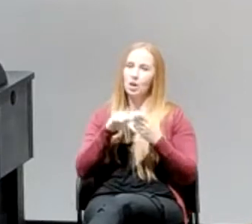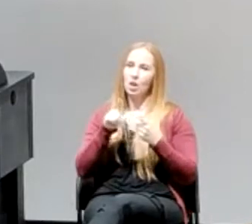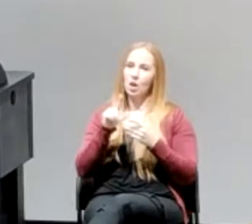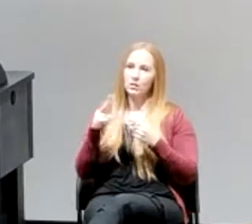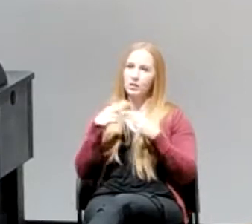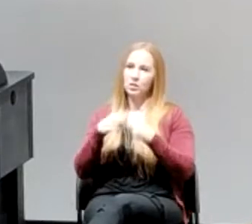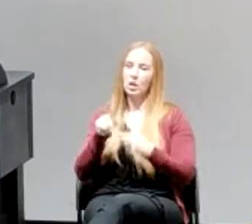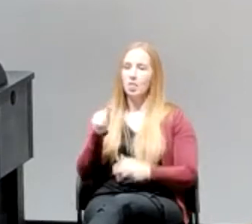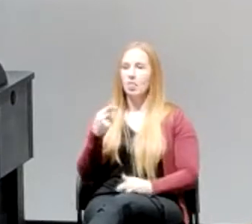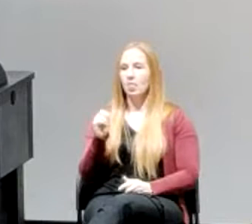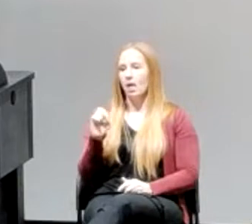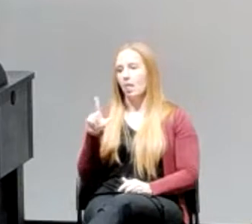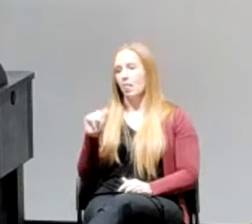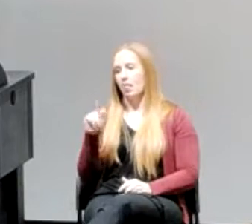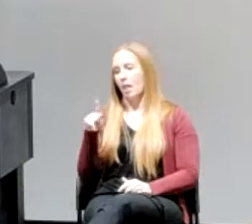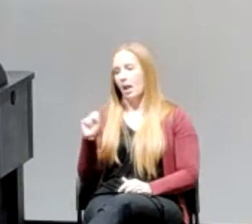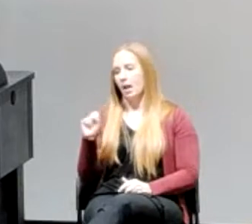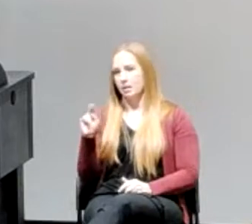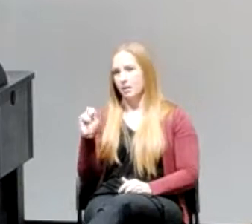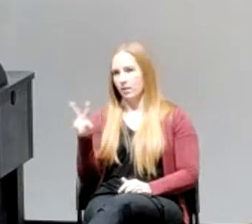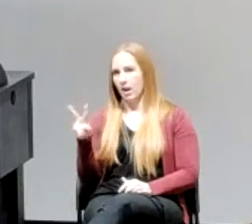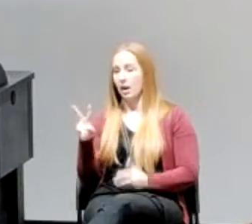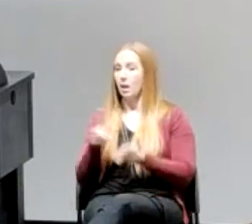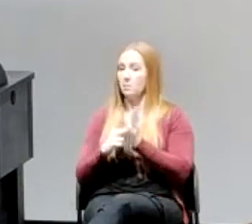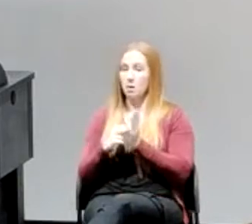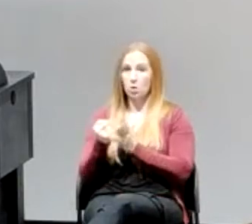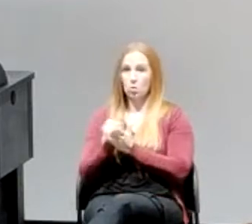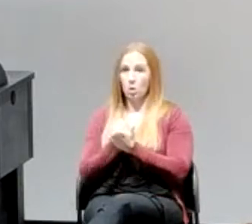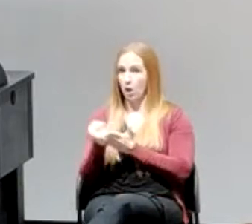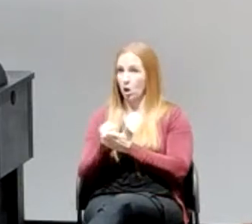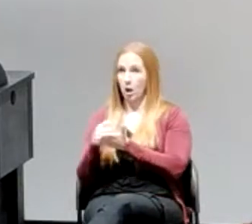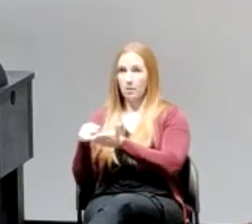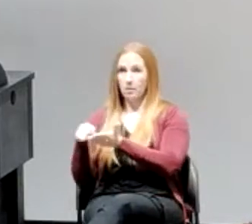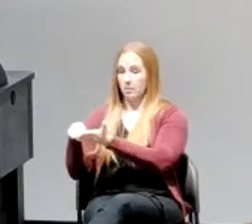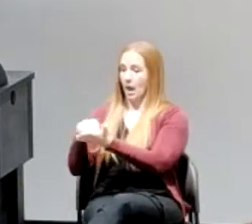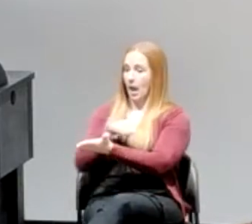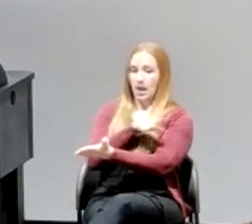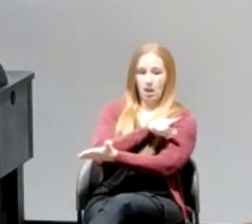First they wouldn't accept the Las Vegas address so we designated